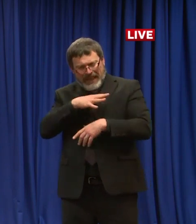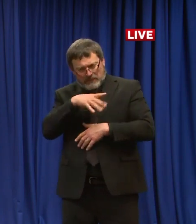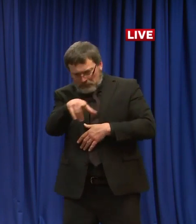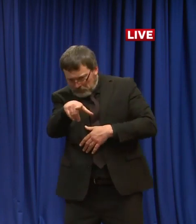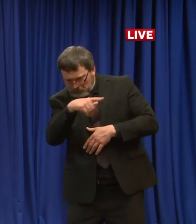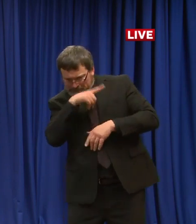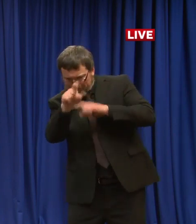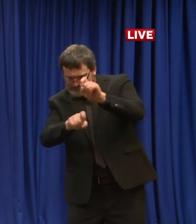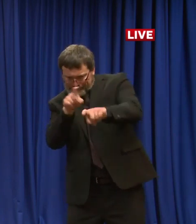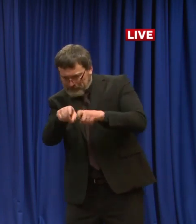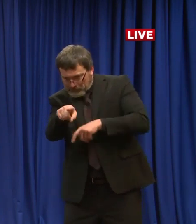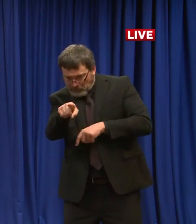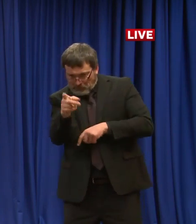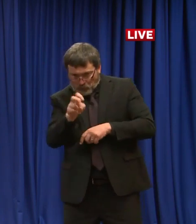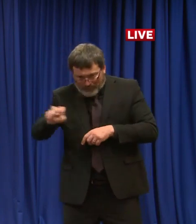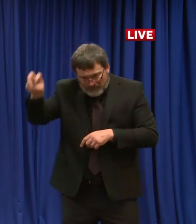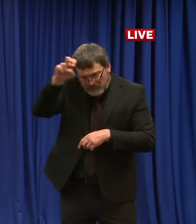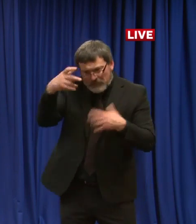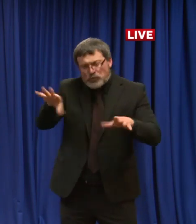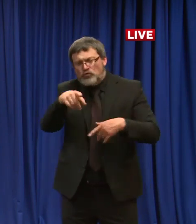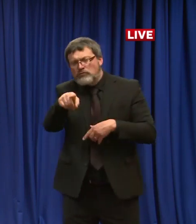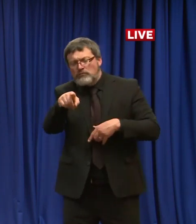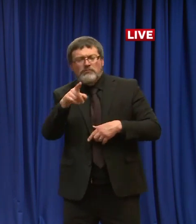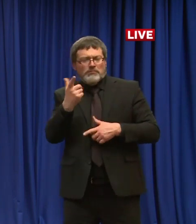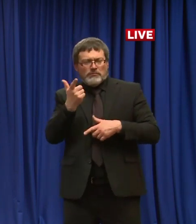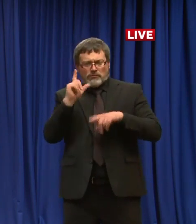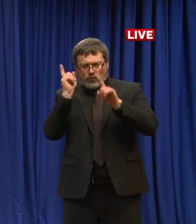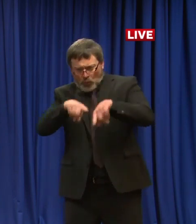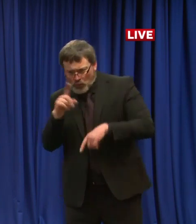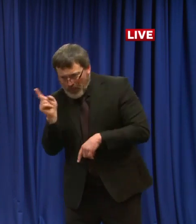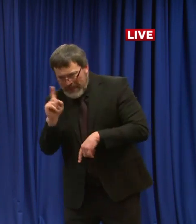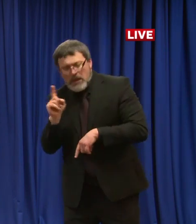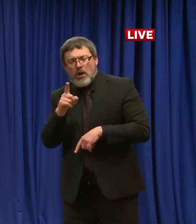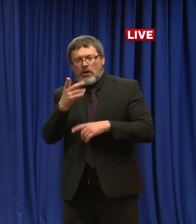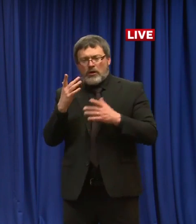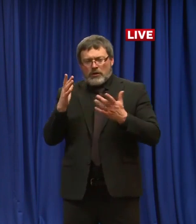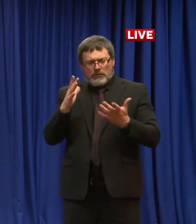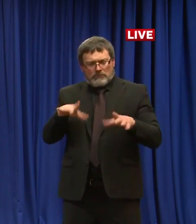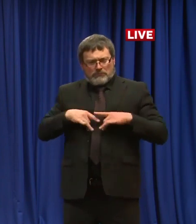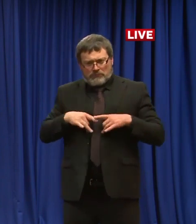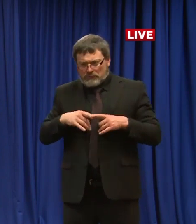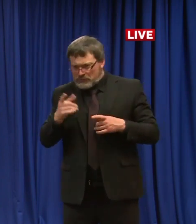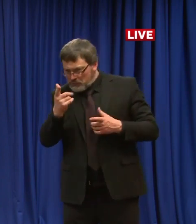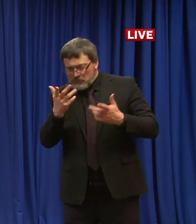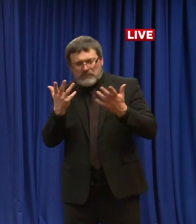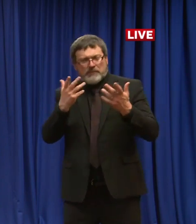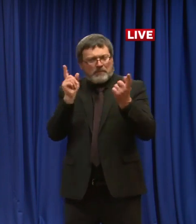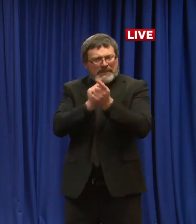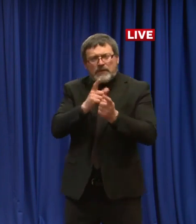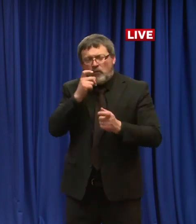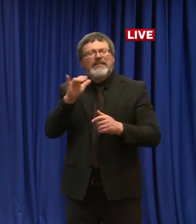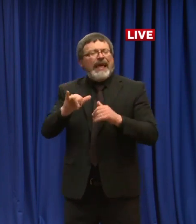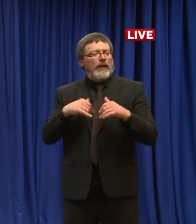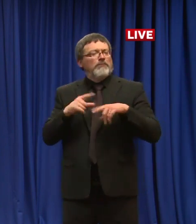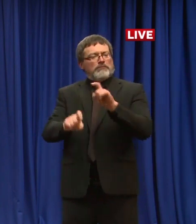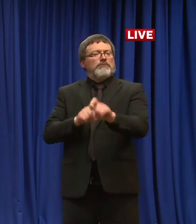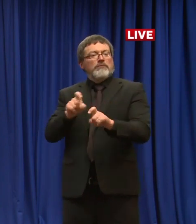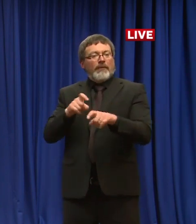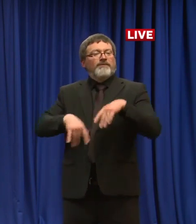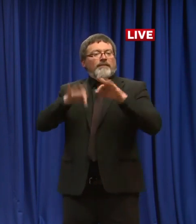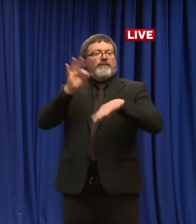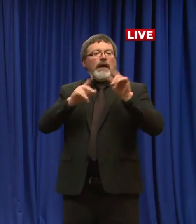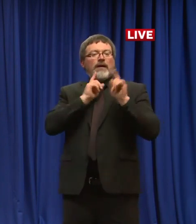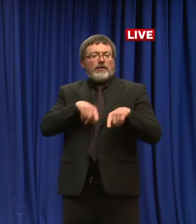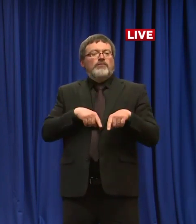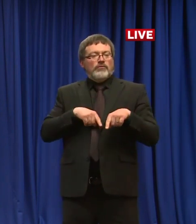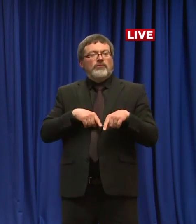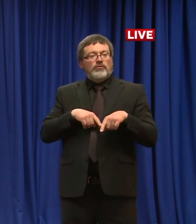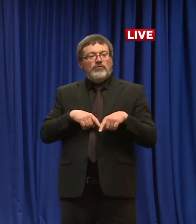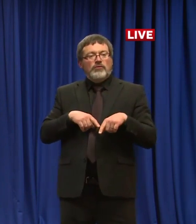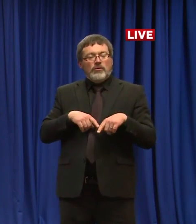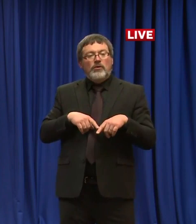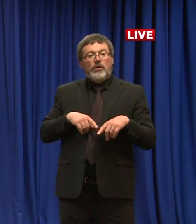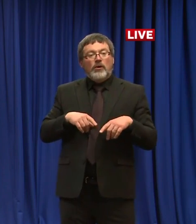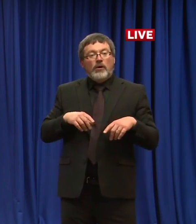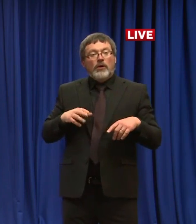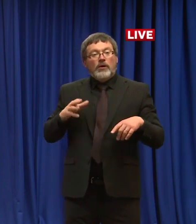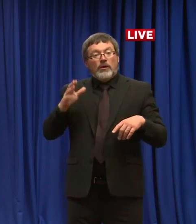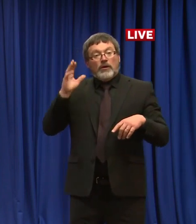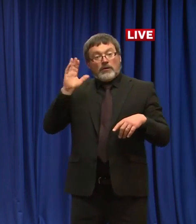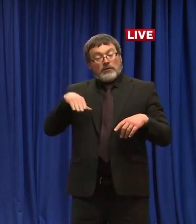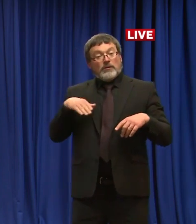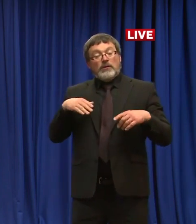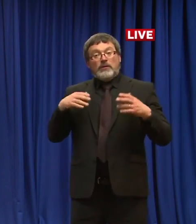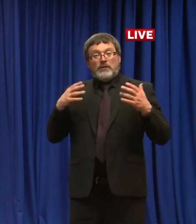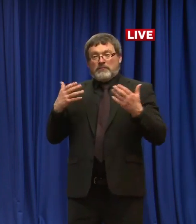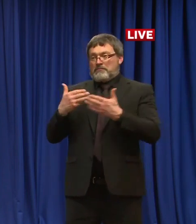WE ASKED ABOUT TRAVEL ALTHOUGH, YOU KNOW, THERE’S RISK IN OUR OWN COMMUNITIES FOR ACQUIRING COVID-19 BECAUSE WE BELIEVE IT’S MORE WIDESPREAD WE ASKED ABOUT WHETHER SOMEONE WAS A CONTACT OR